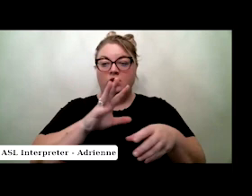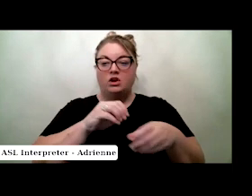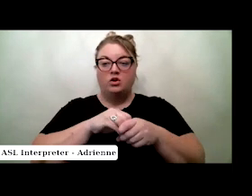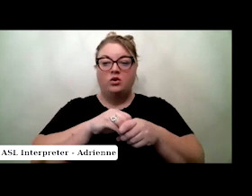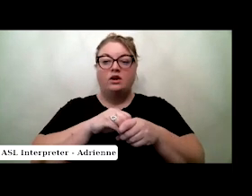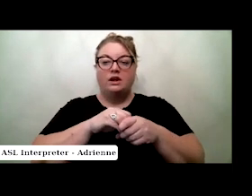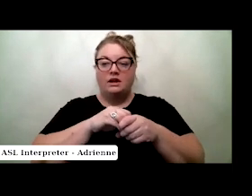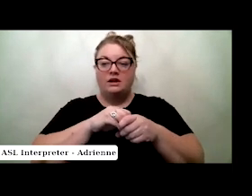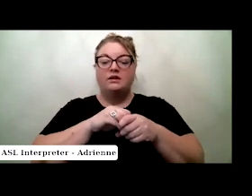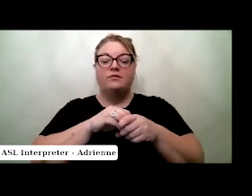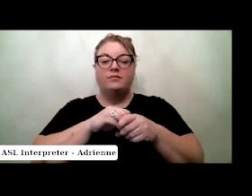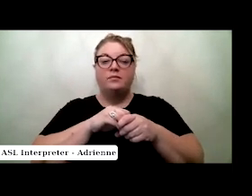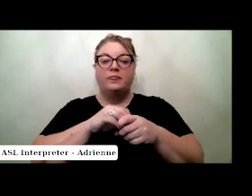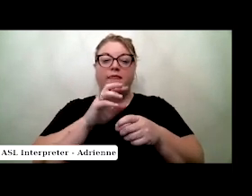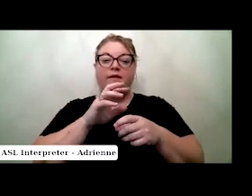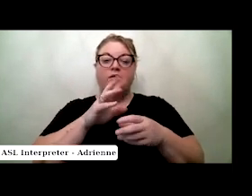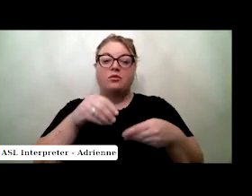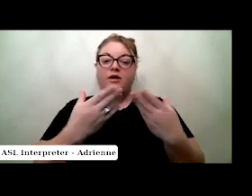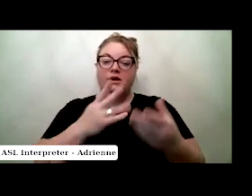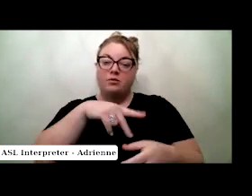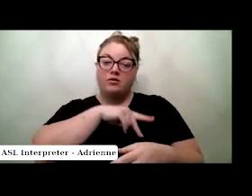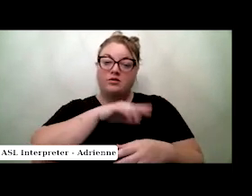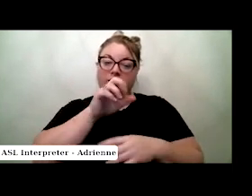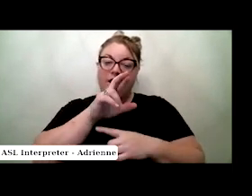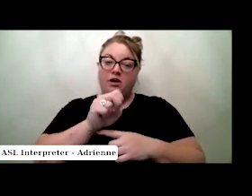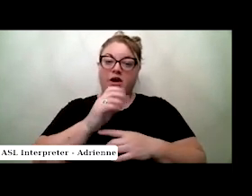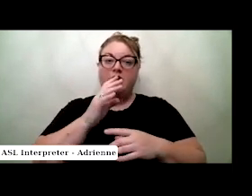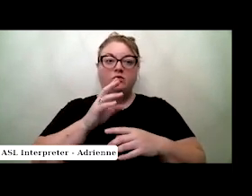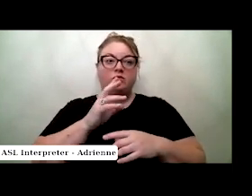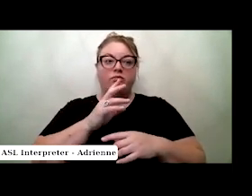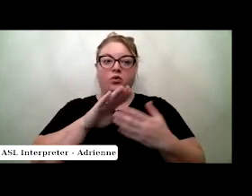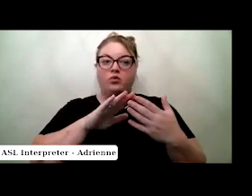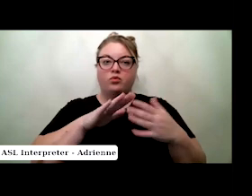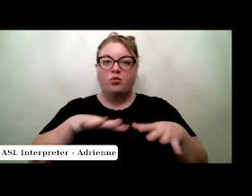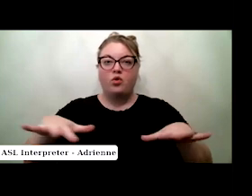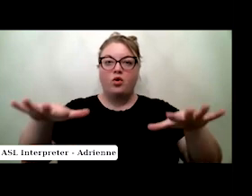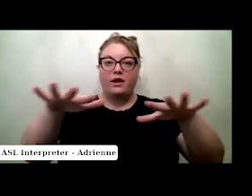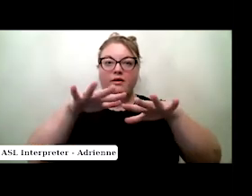To provide personal care. Especially in rural areas, and those with limited. Provider, options.